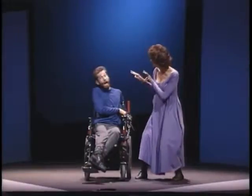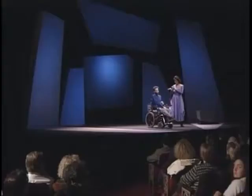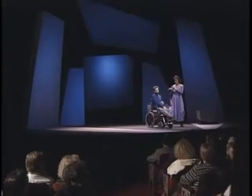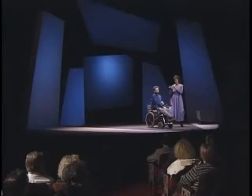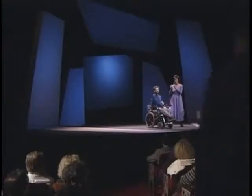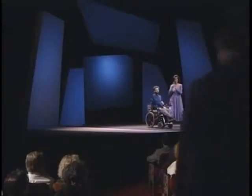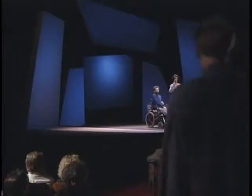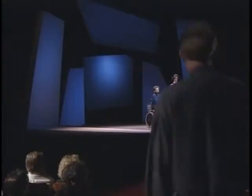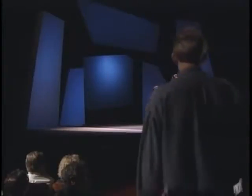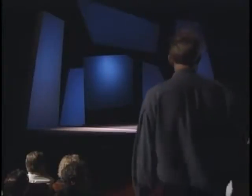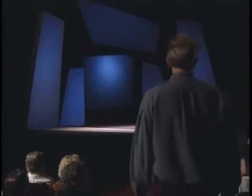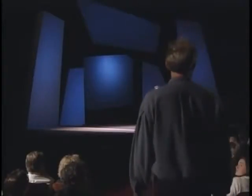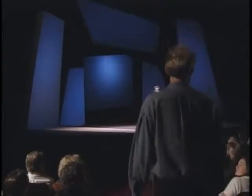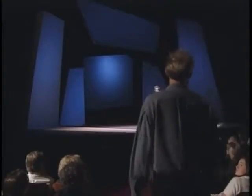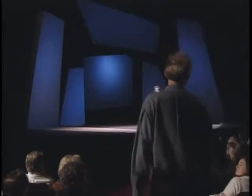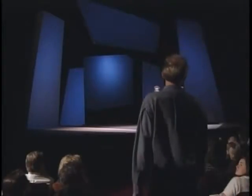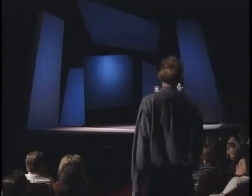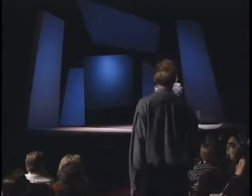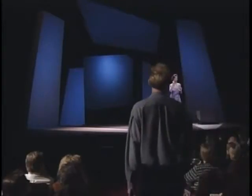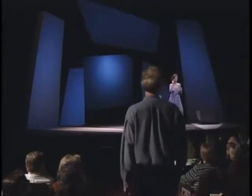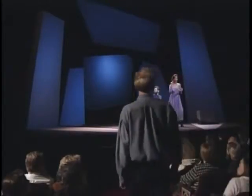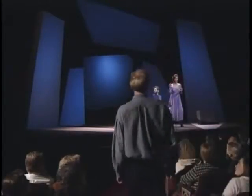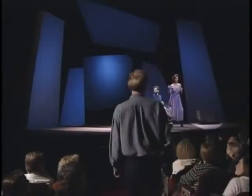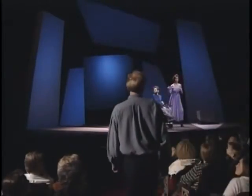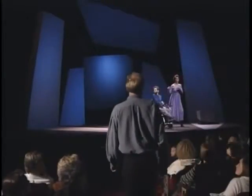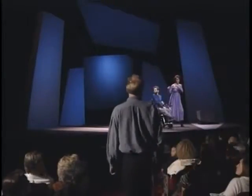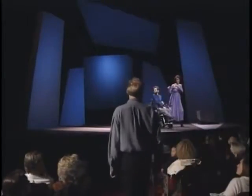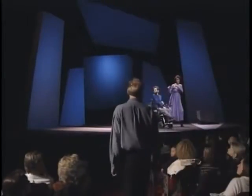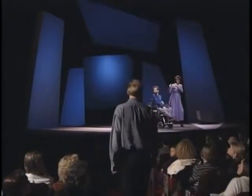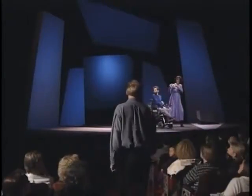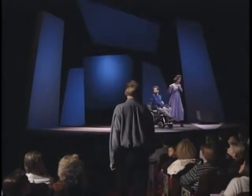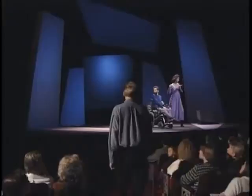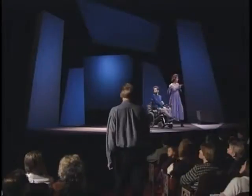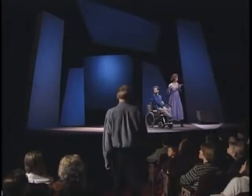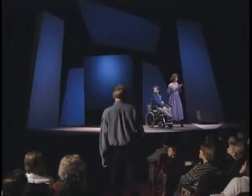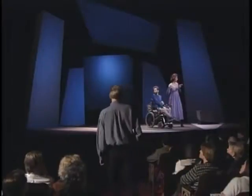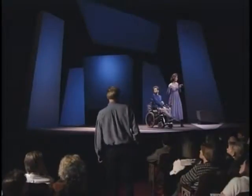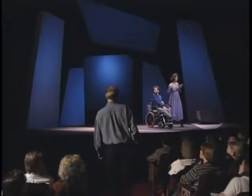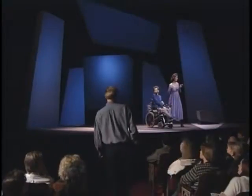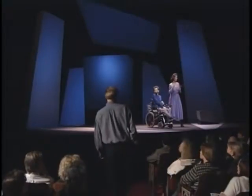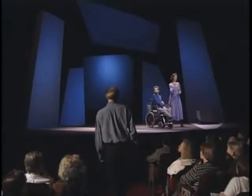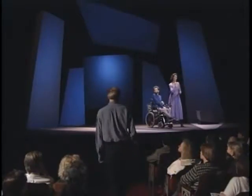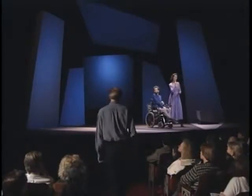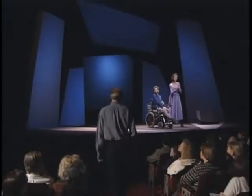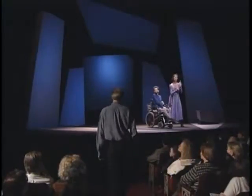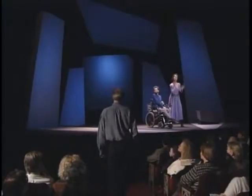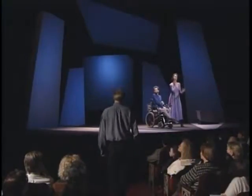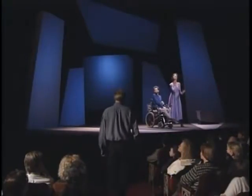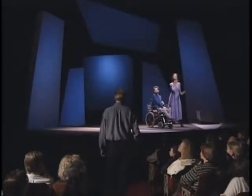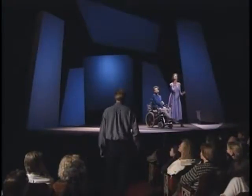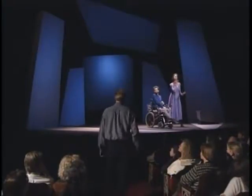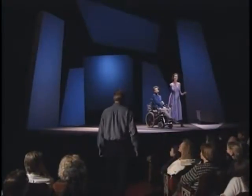watching me even when they're pretending not to watch me they're watching me to